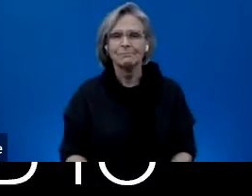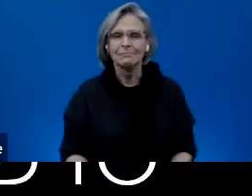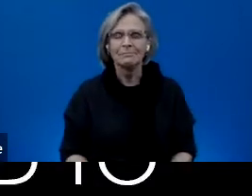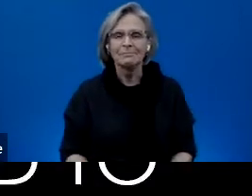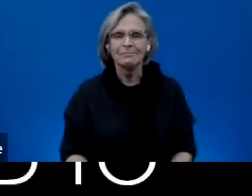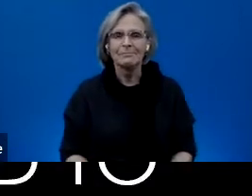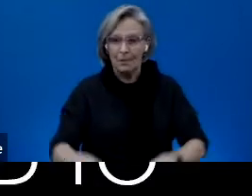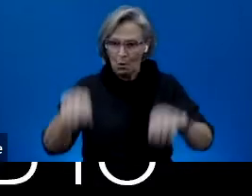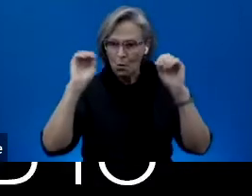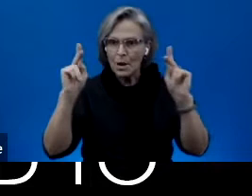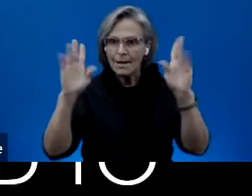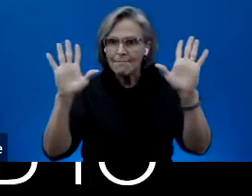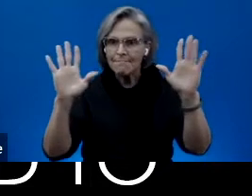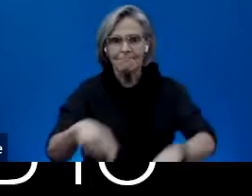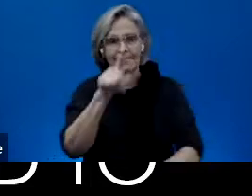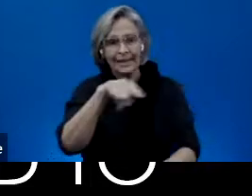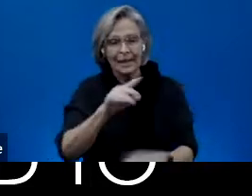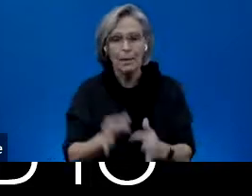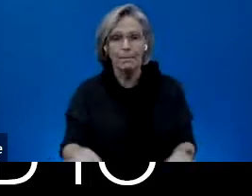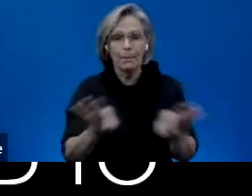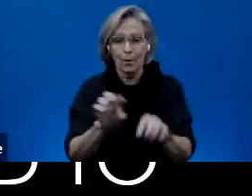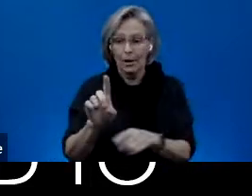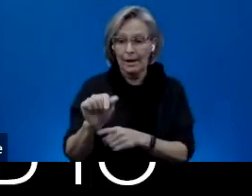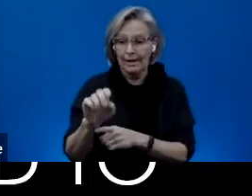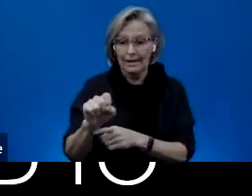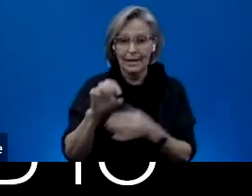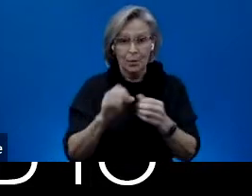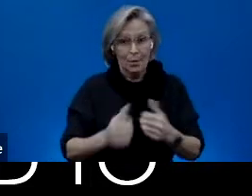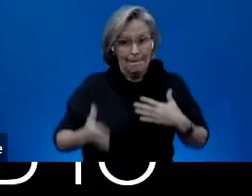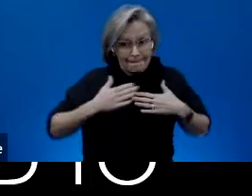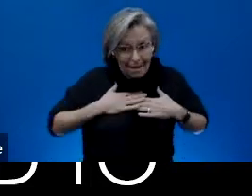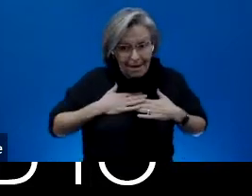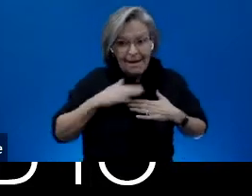Okay, so these are important dates related to my Fringe, the one that I represent.